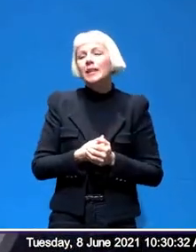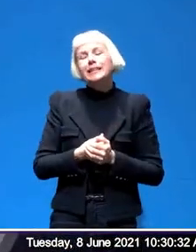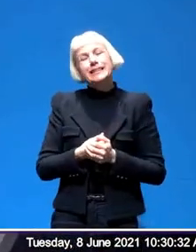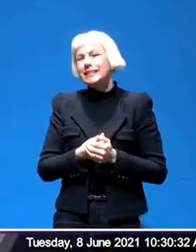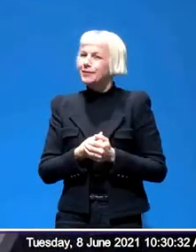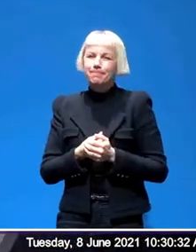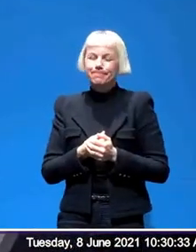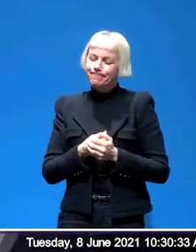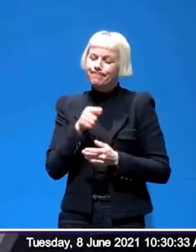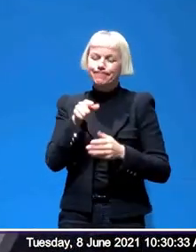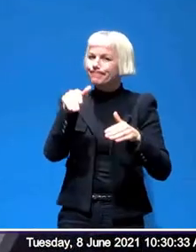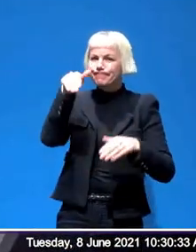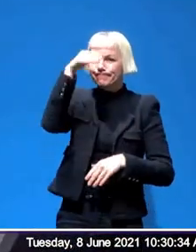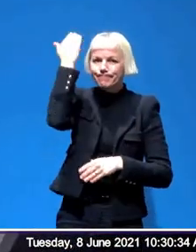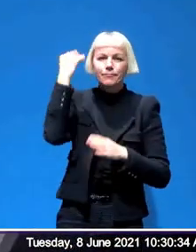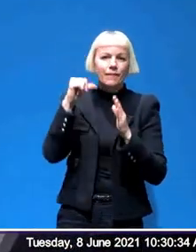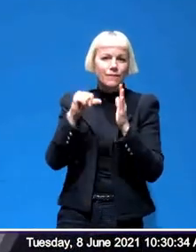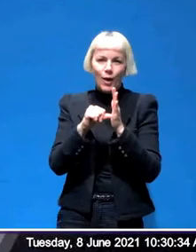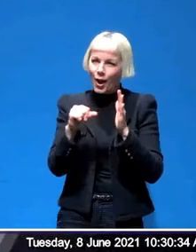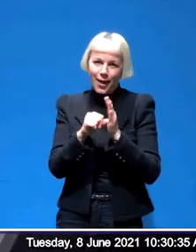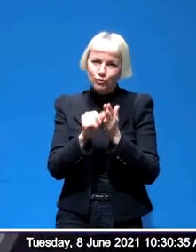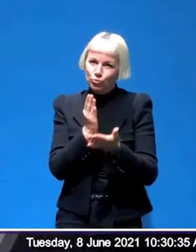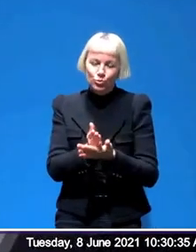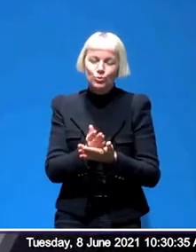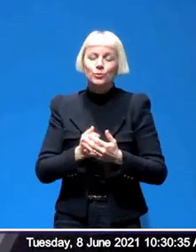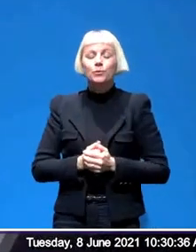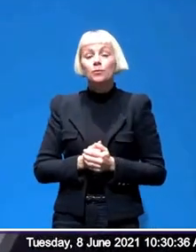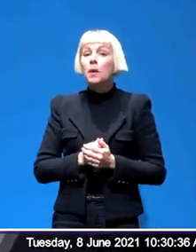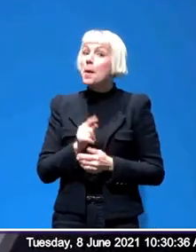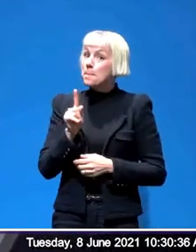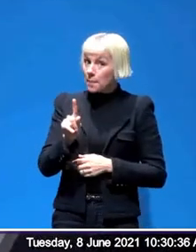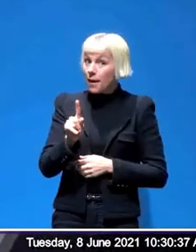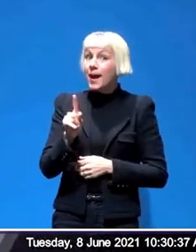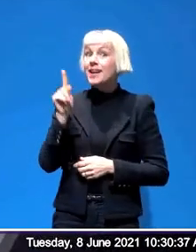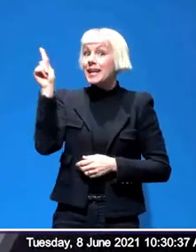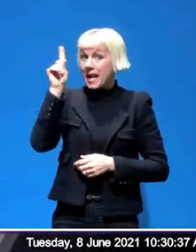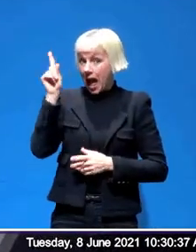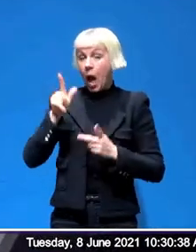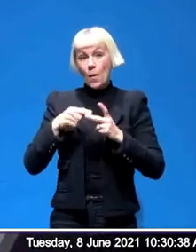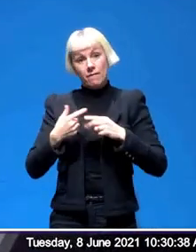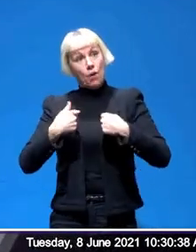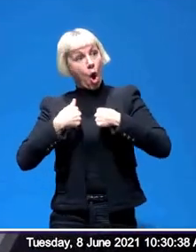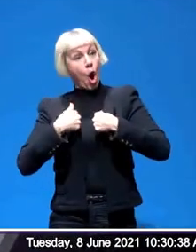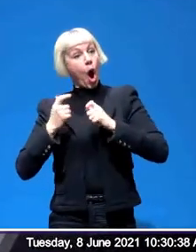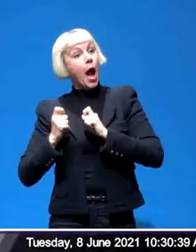the concept of finances. But even now, if we go and purchase something for Daniel, we always